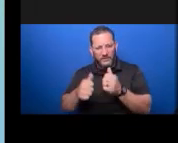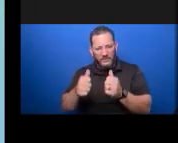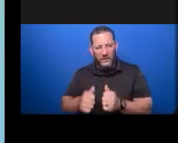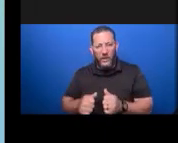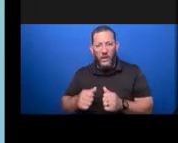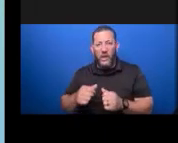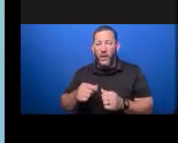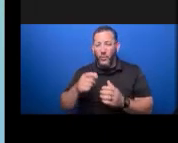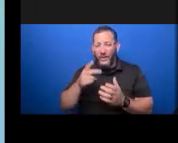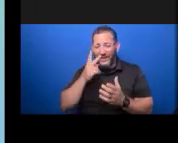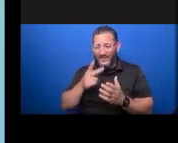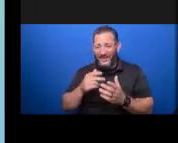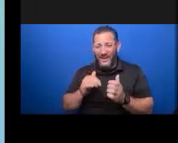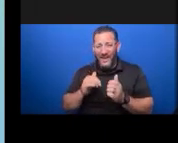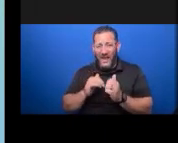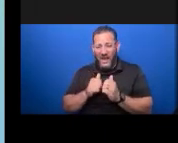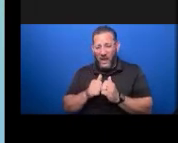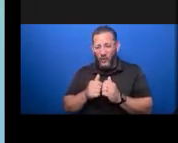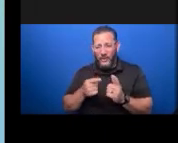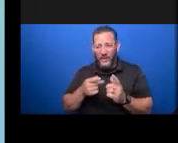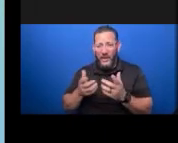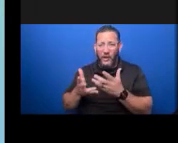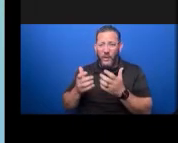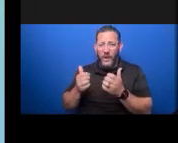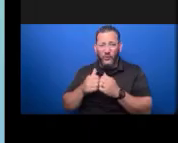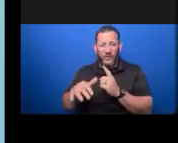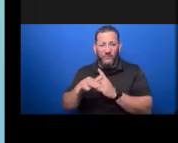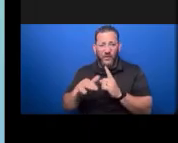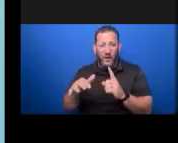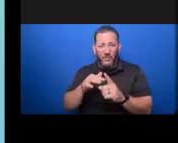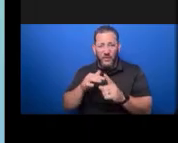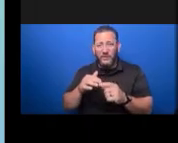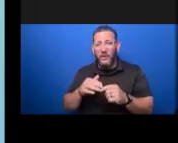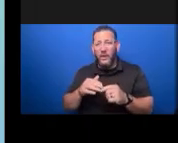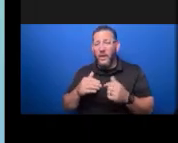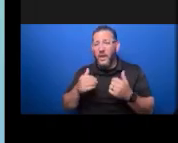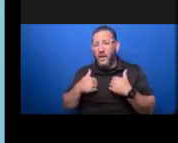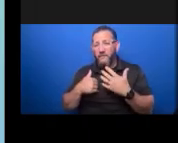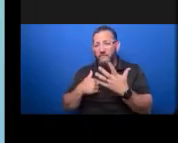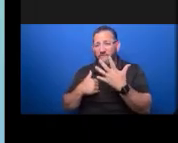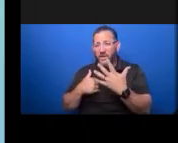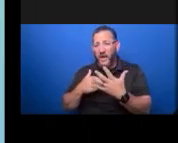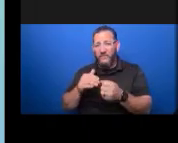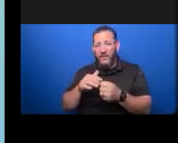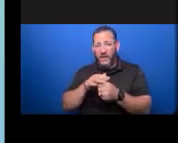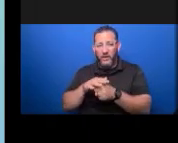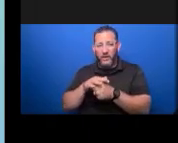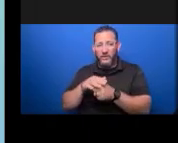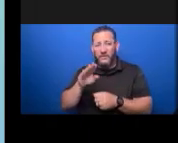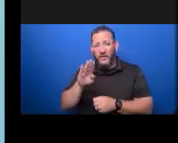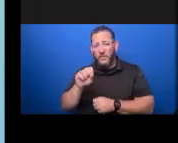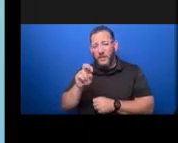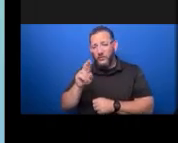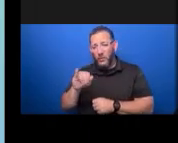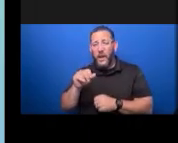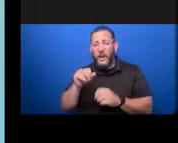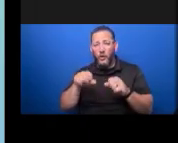full-term infant interacts with their environment. And so there's five areas in this BSRI. You all have access to it via